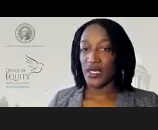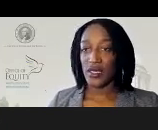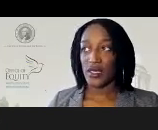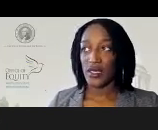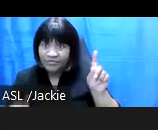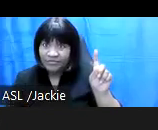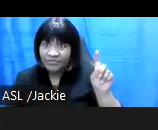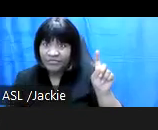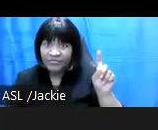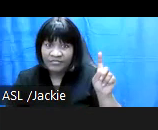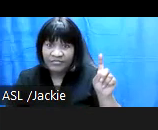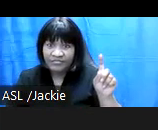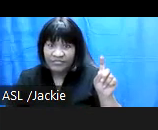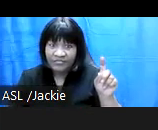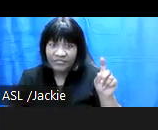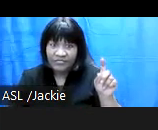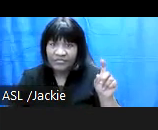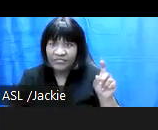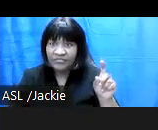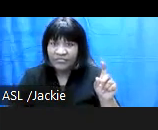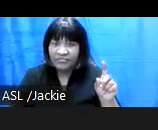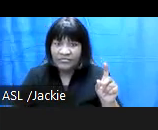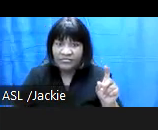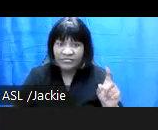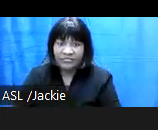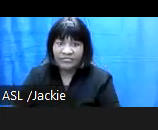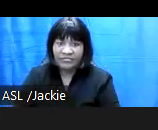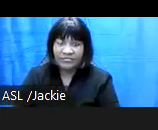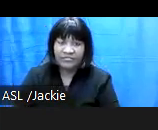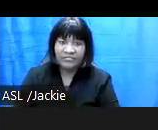Yes.